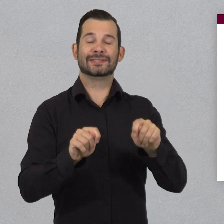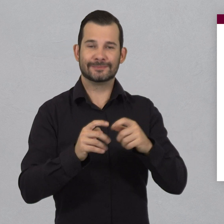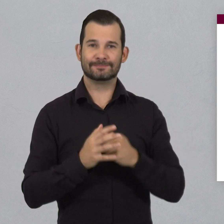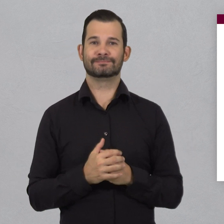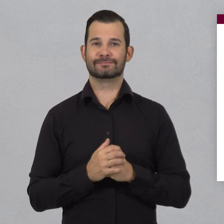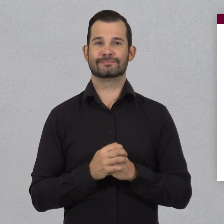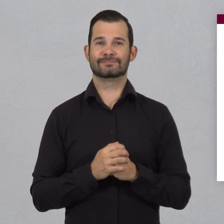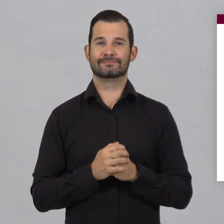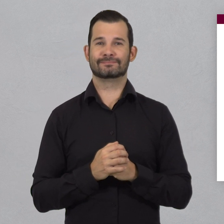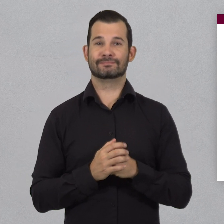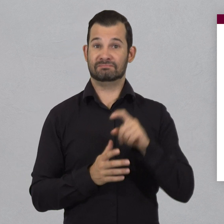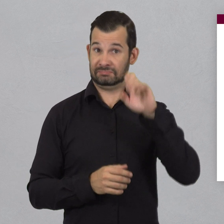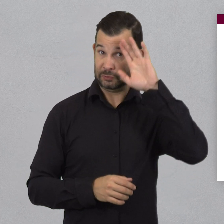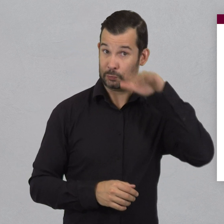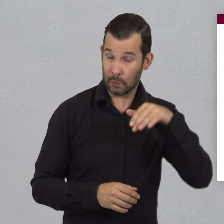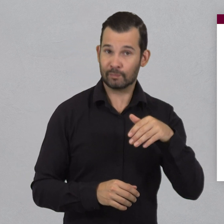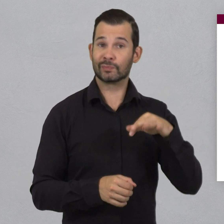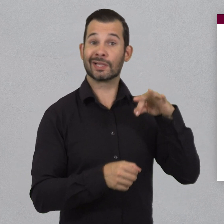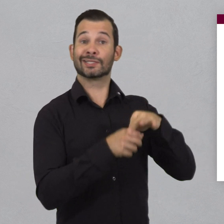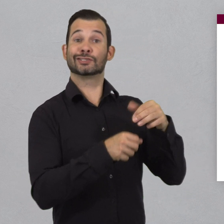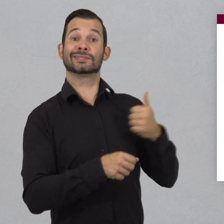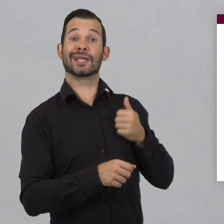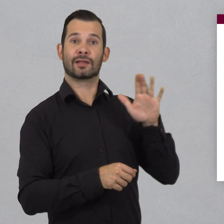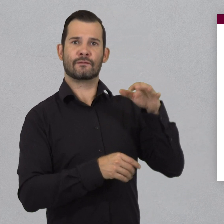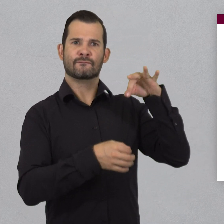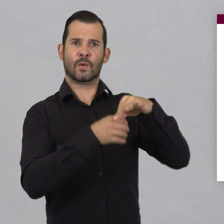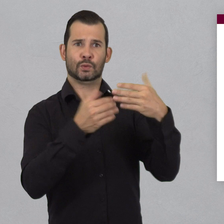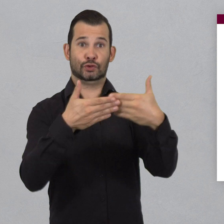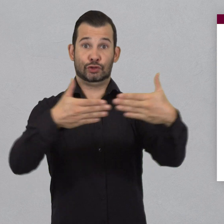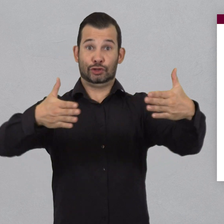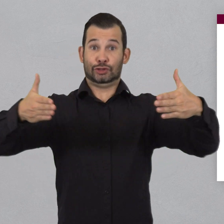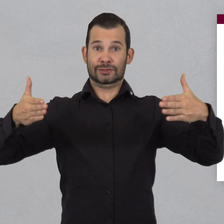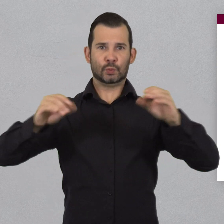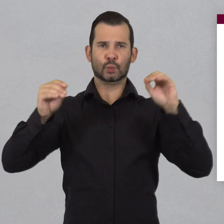Did you know? Elections Canada’s voting screens have no overhead